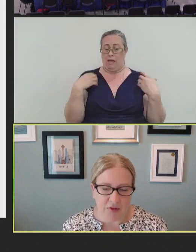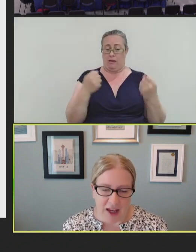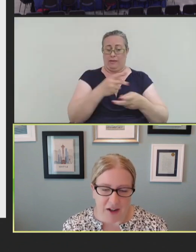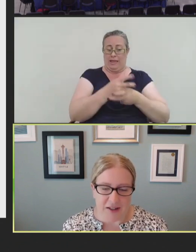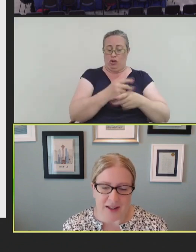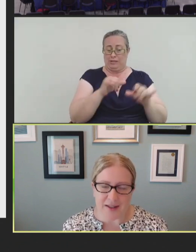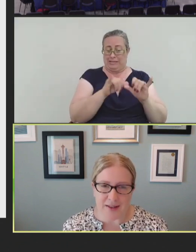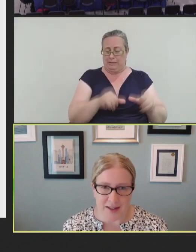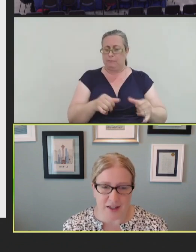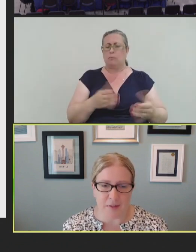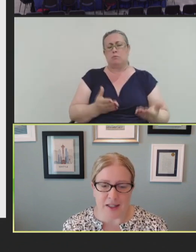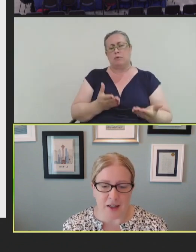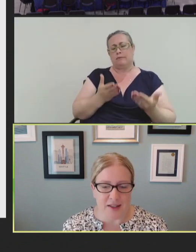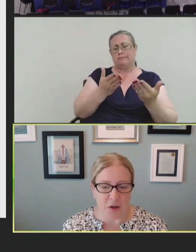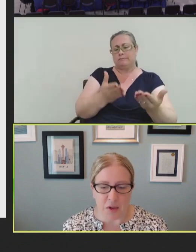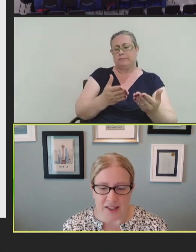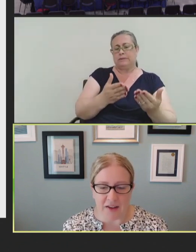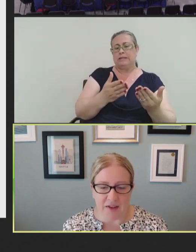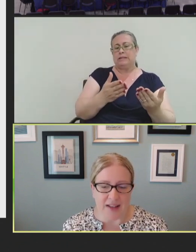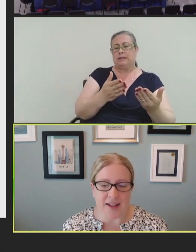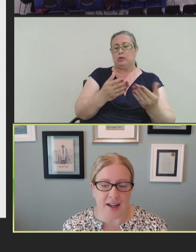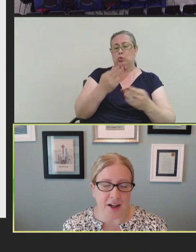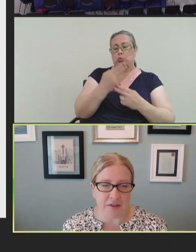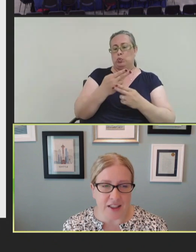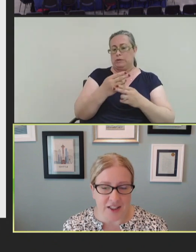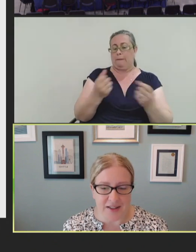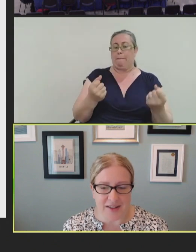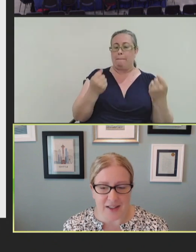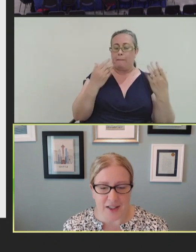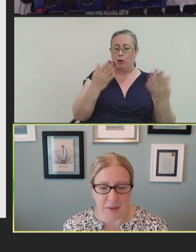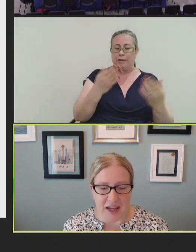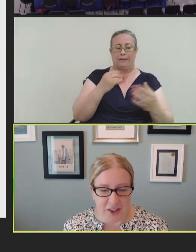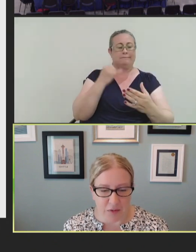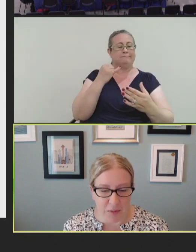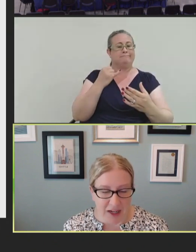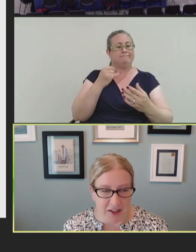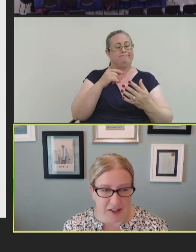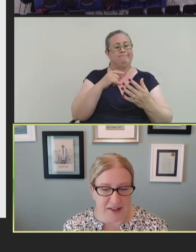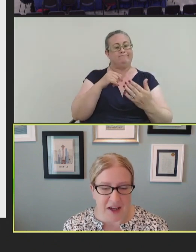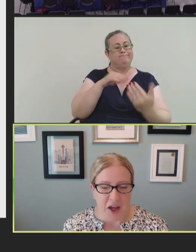providers and systems using multifaceted interventions such as patient reminders,